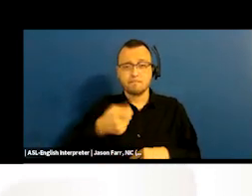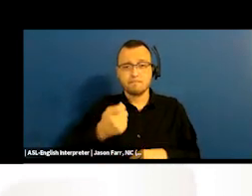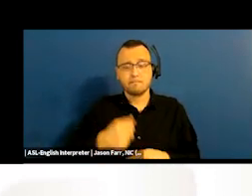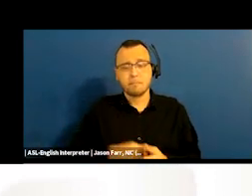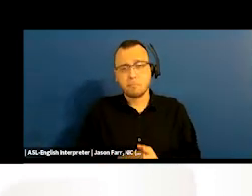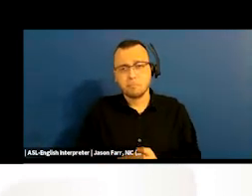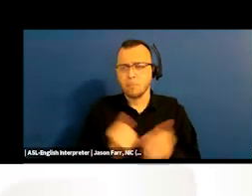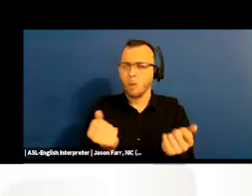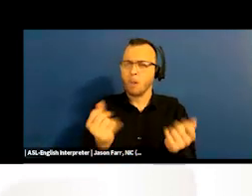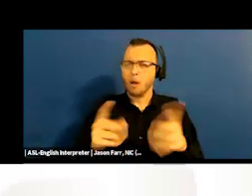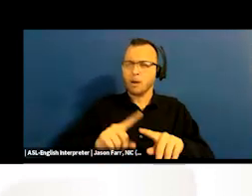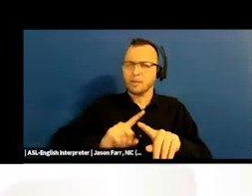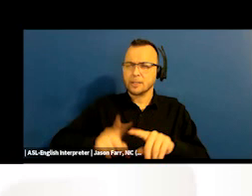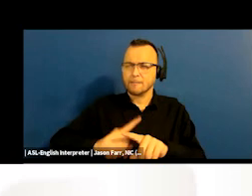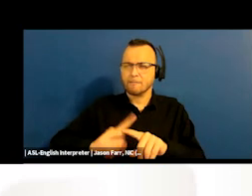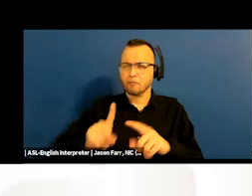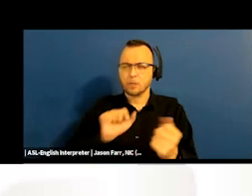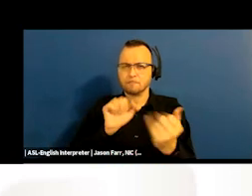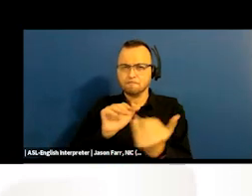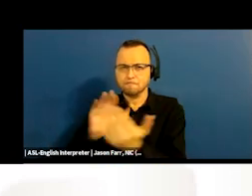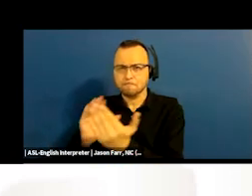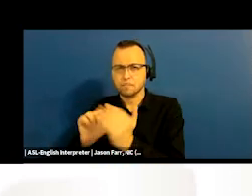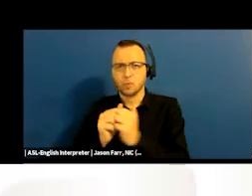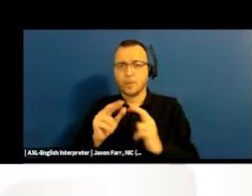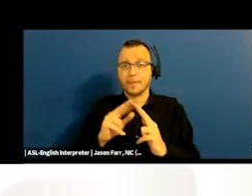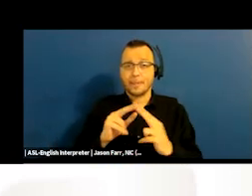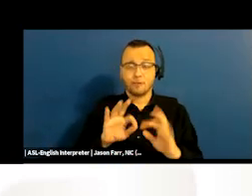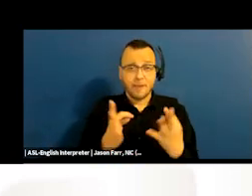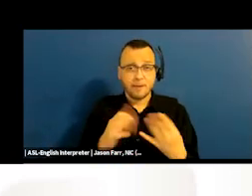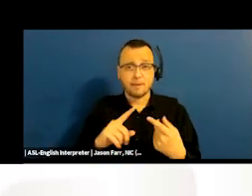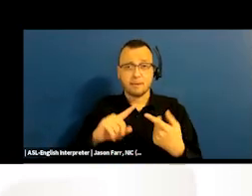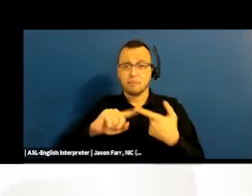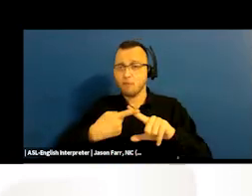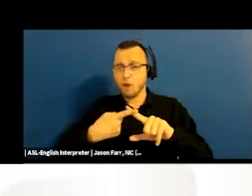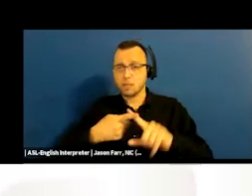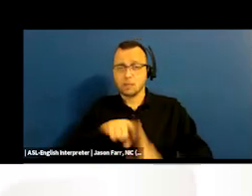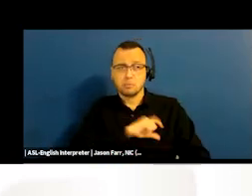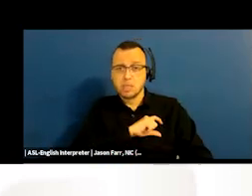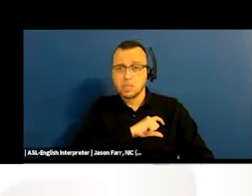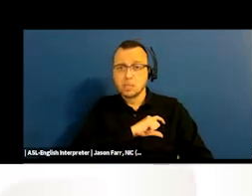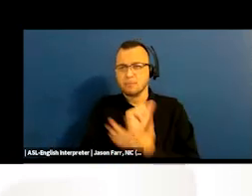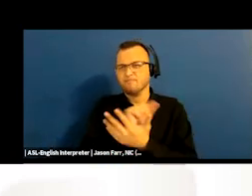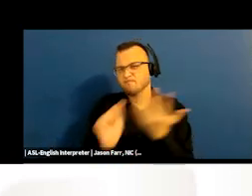I've had over 36 hospitalizations over the last 12 years. It's been quite a rocky road.